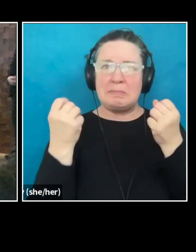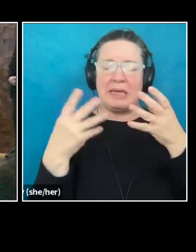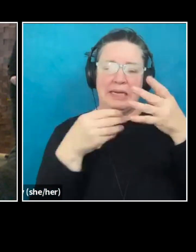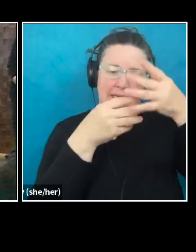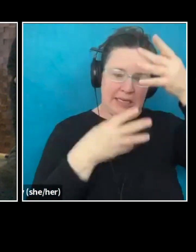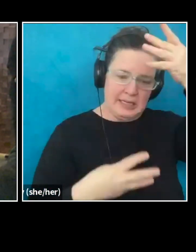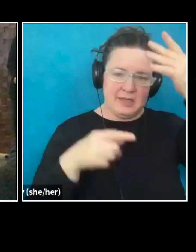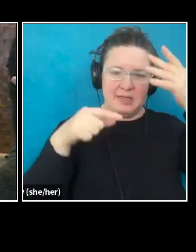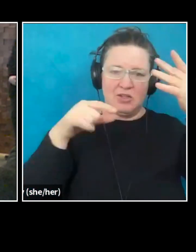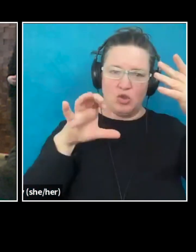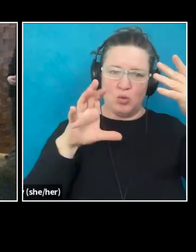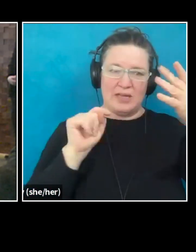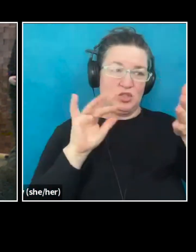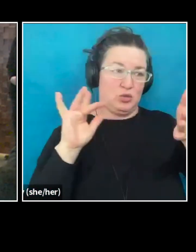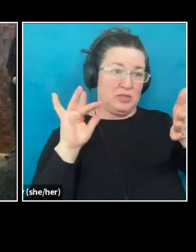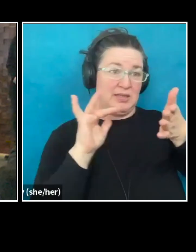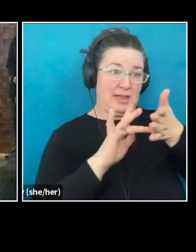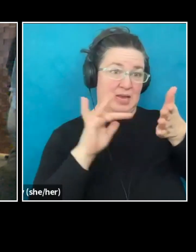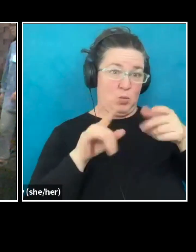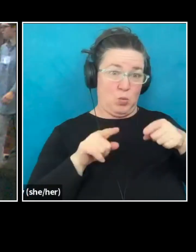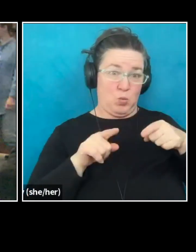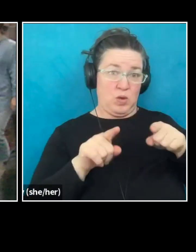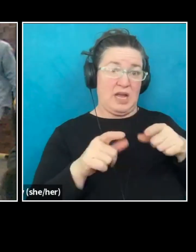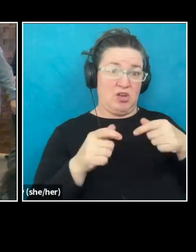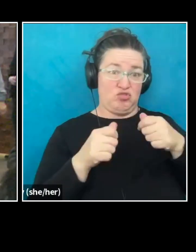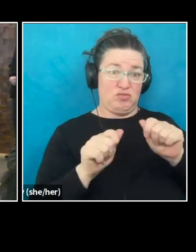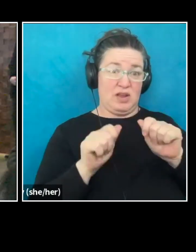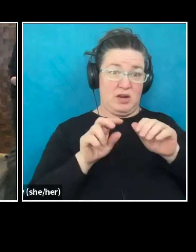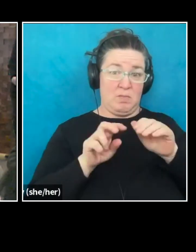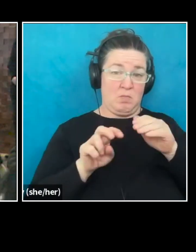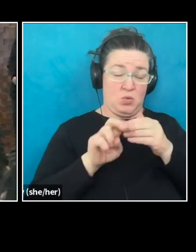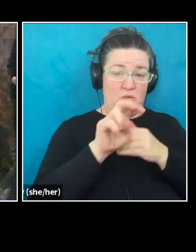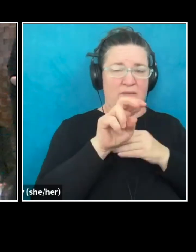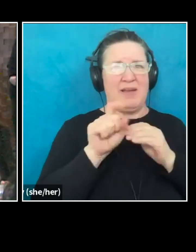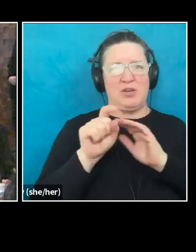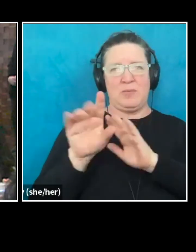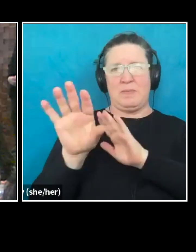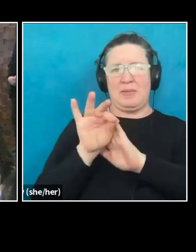have to touch just the map part that doesn't have a quest on it. So I think in other maps what I've